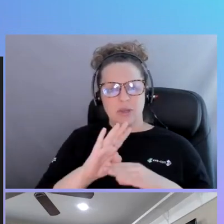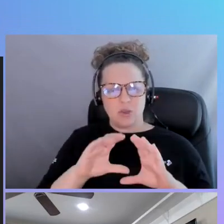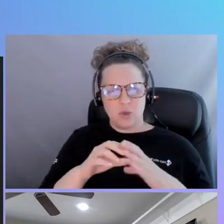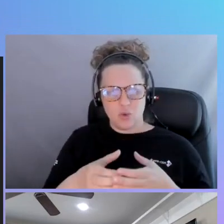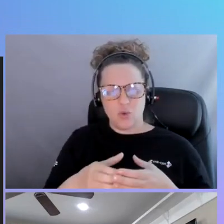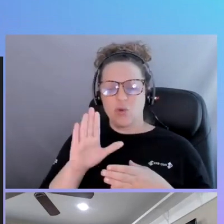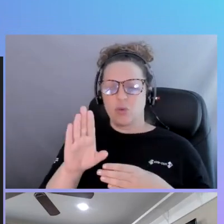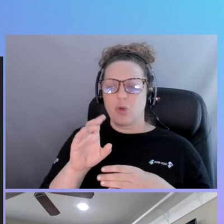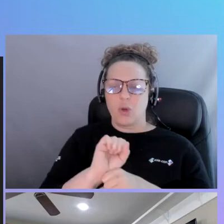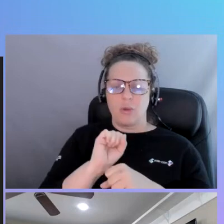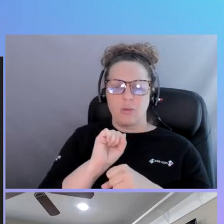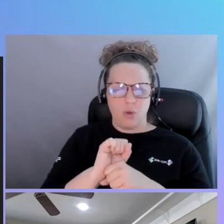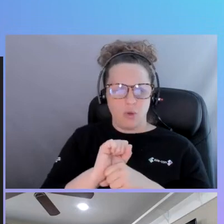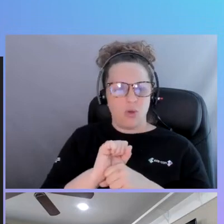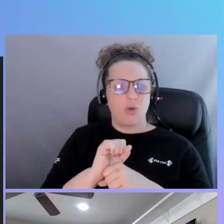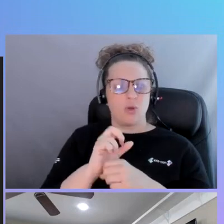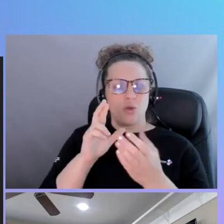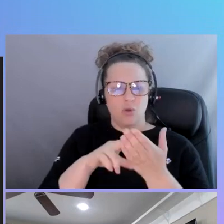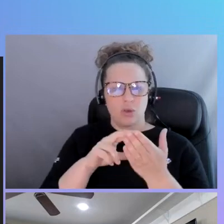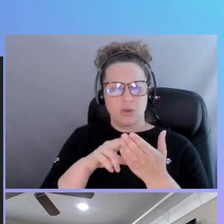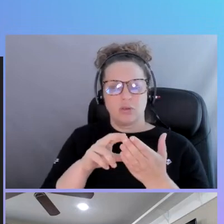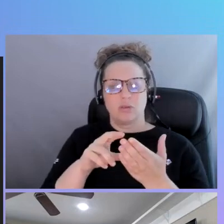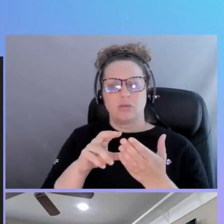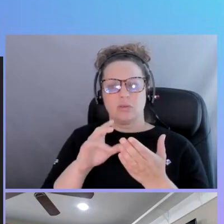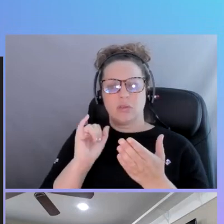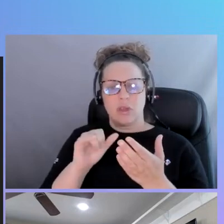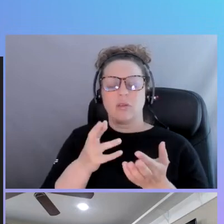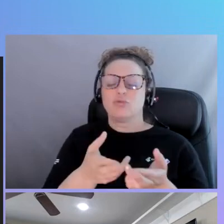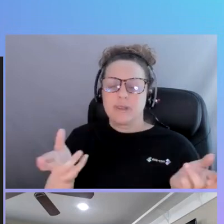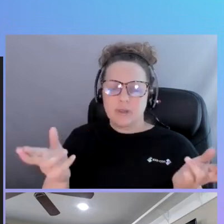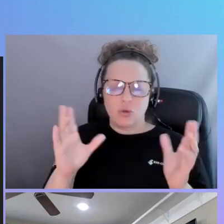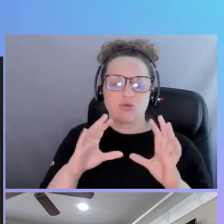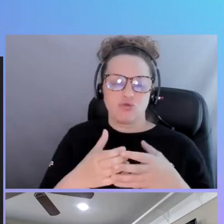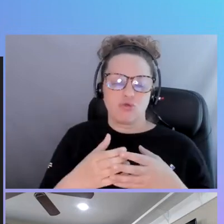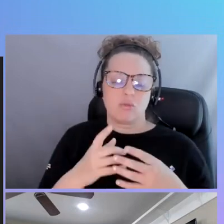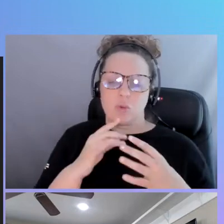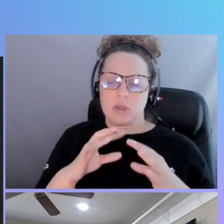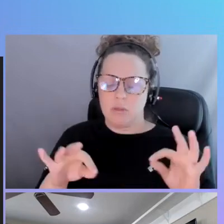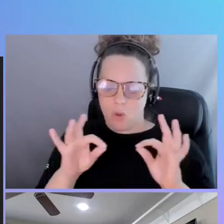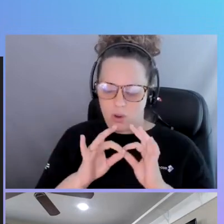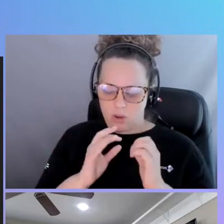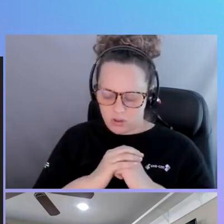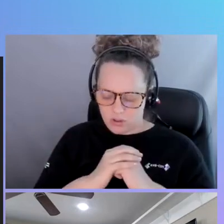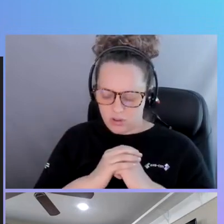are really important. Um if your organization has contracts with